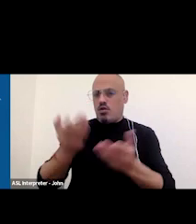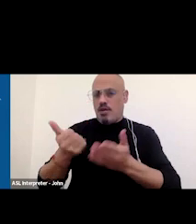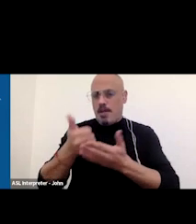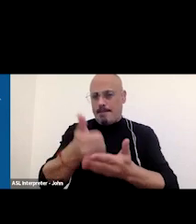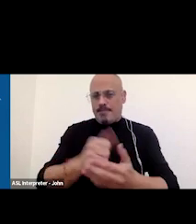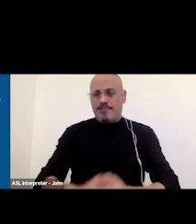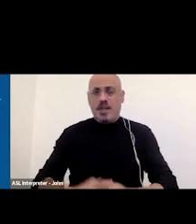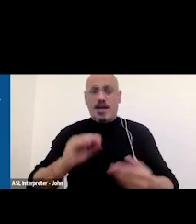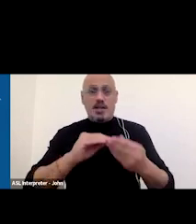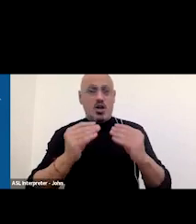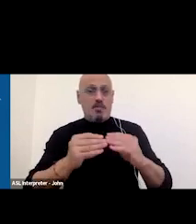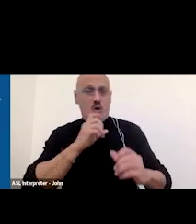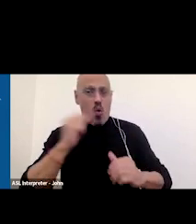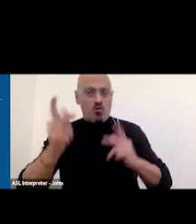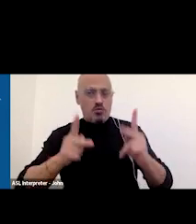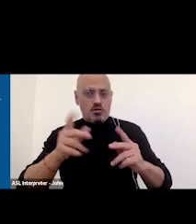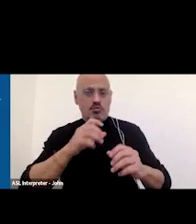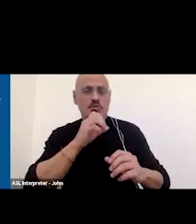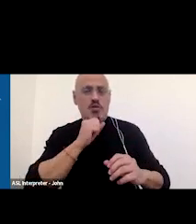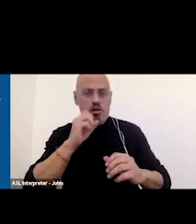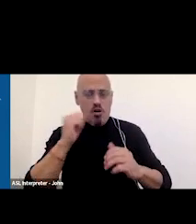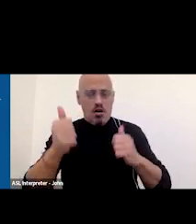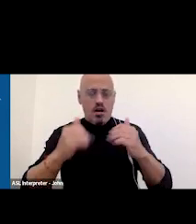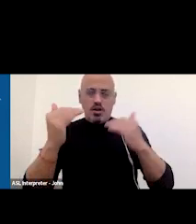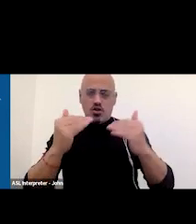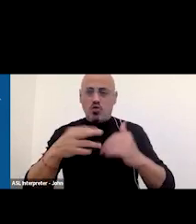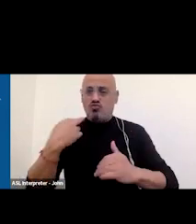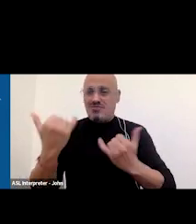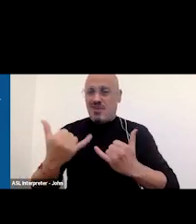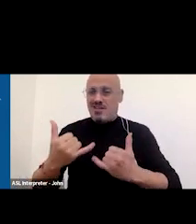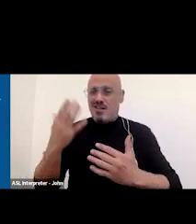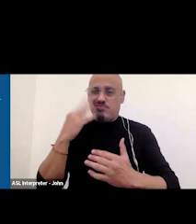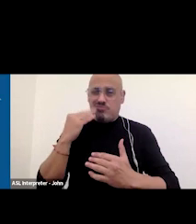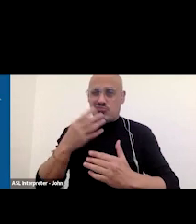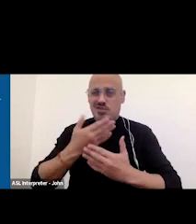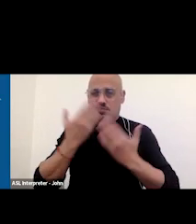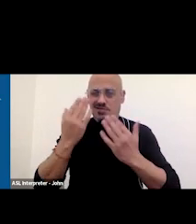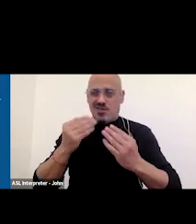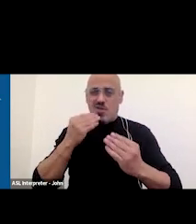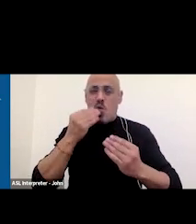The number of older adults at risk of and are currently experiencing homelessness has increased rapidly in recent years